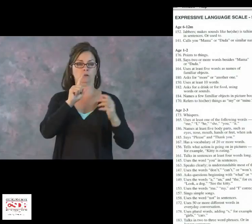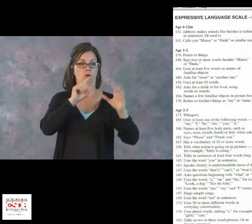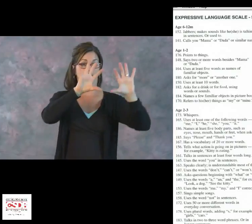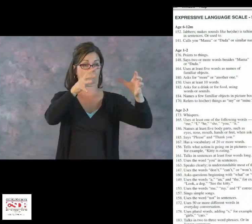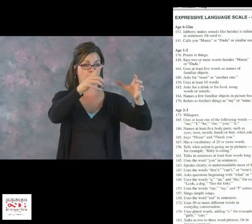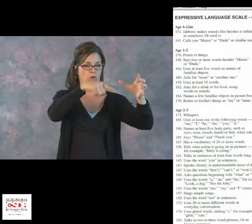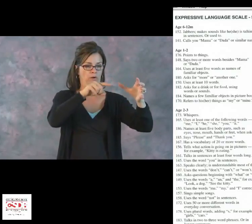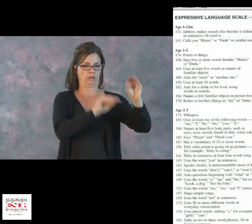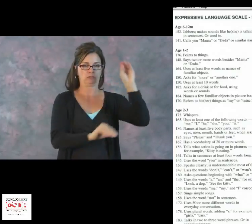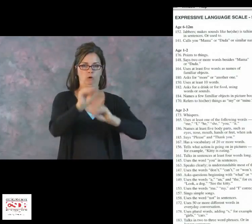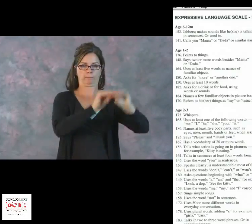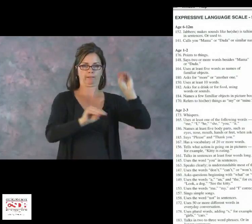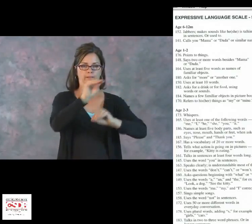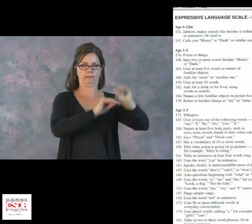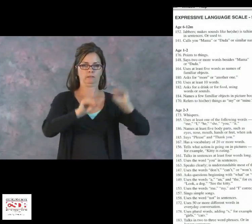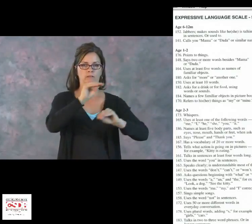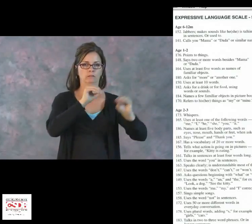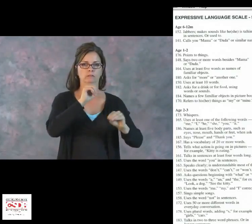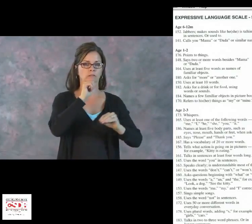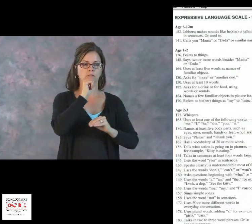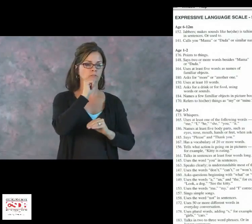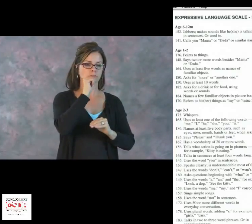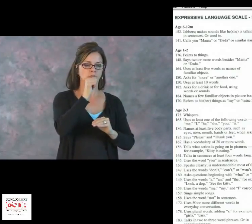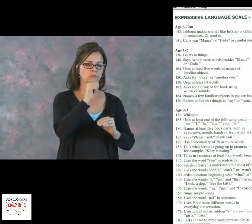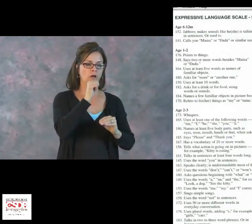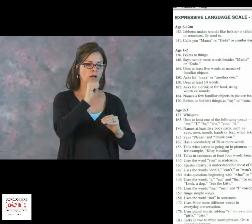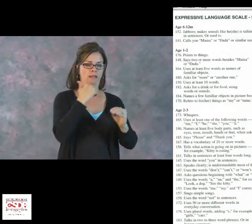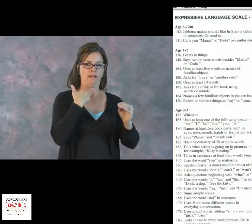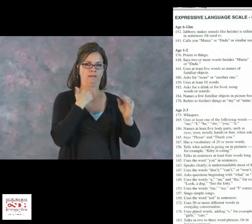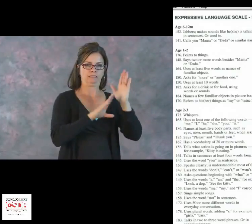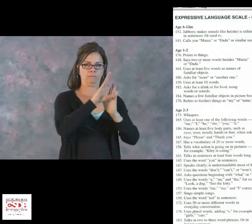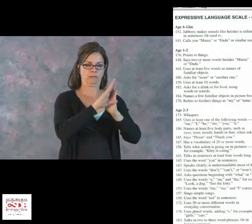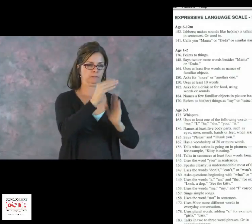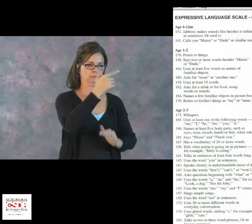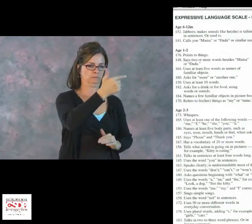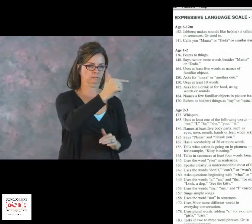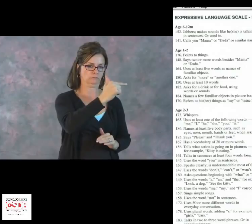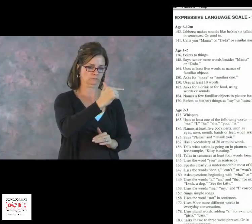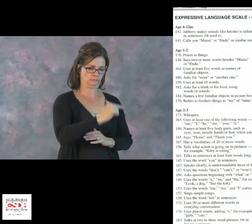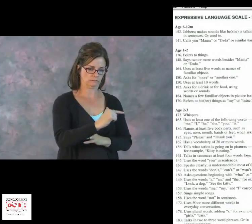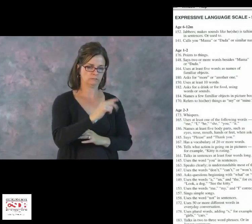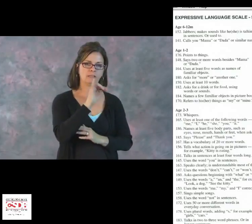so that they are not listed in a developmental sequence. This is a more valid measurement,